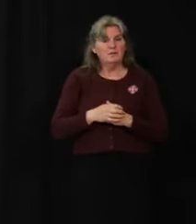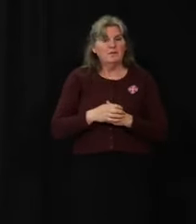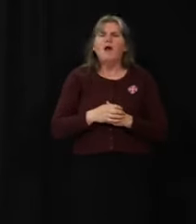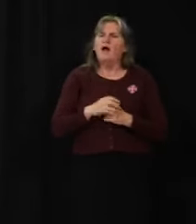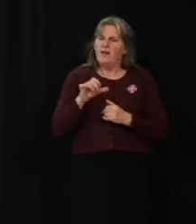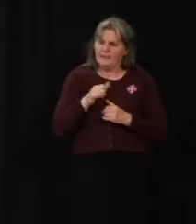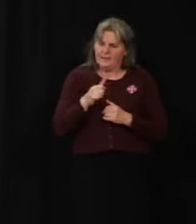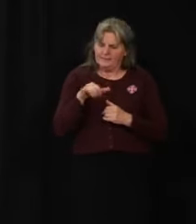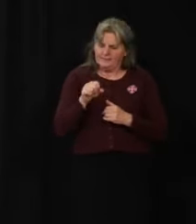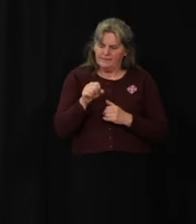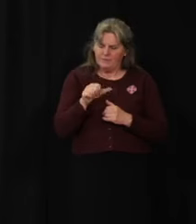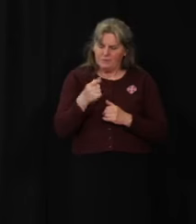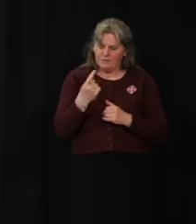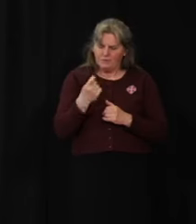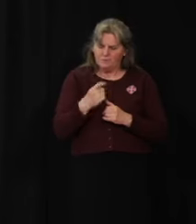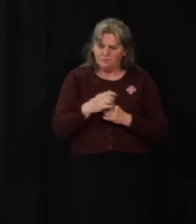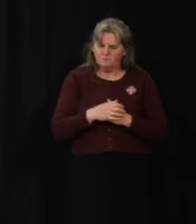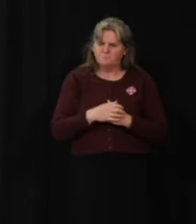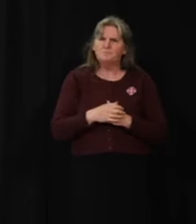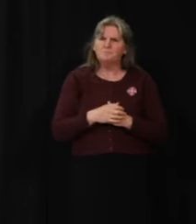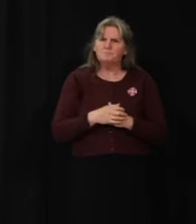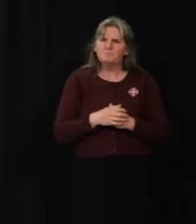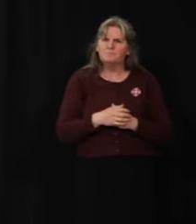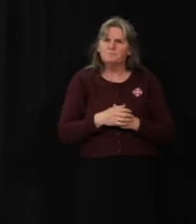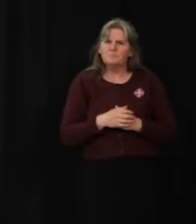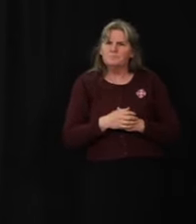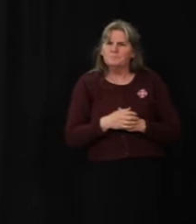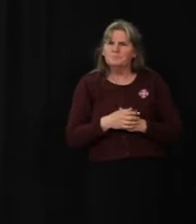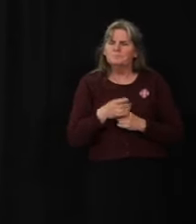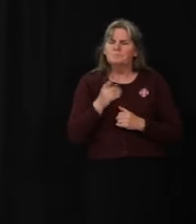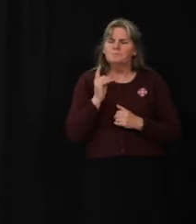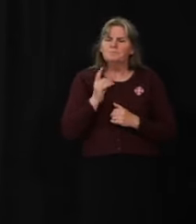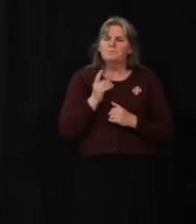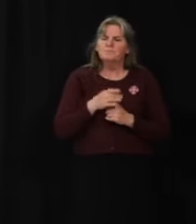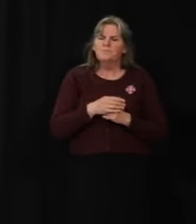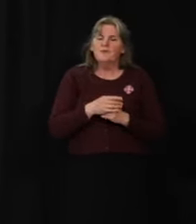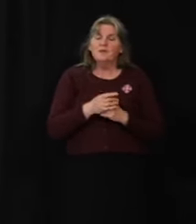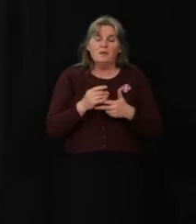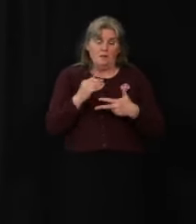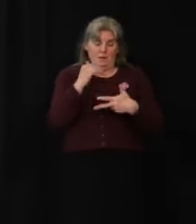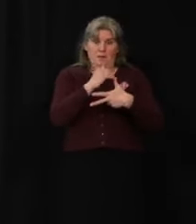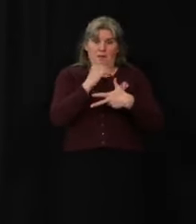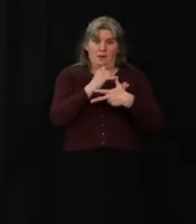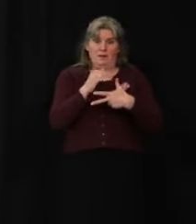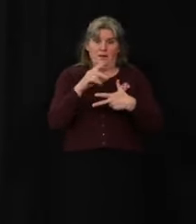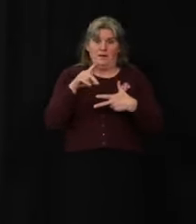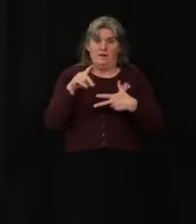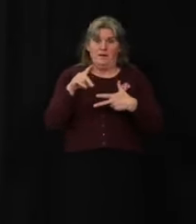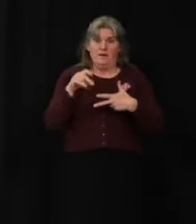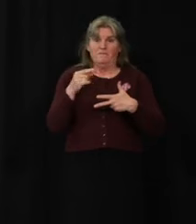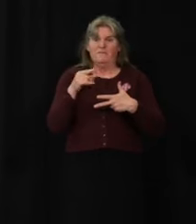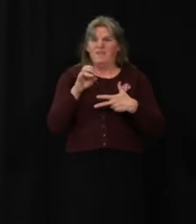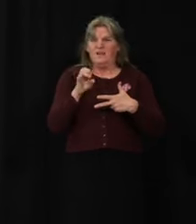we can deal with and address issues of noncompliance if that so happens.